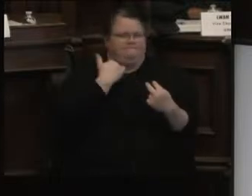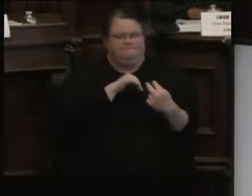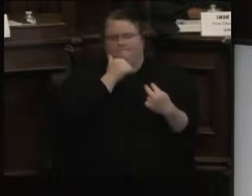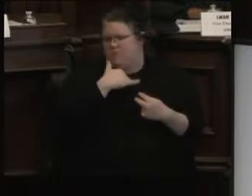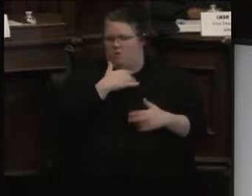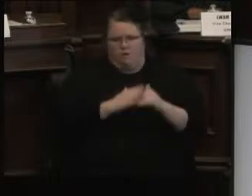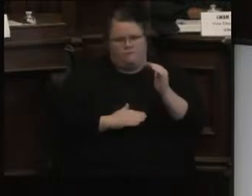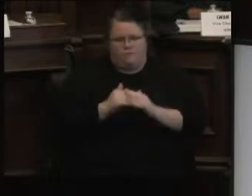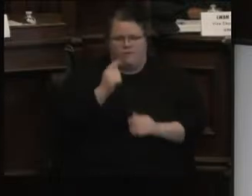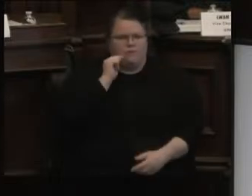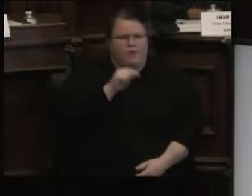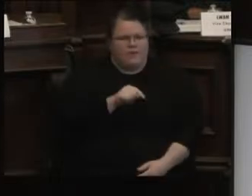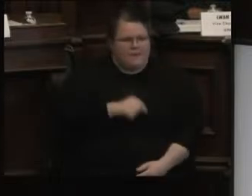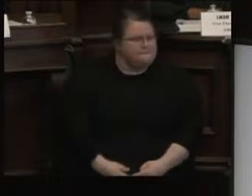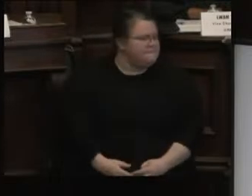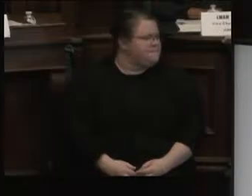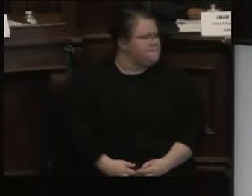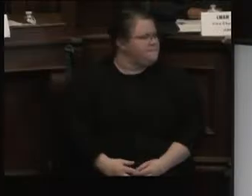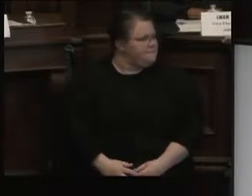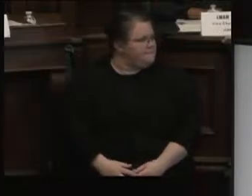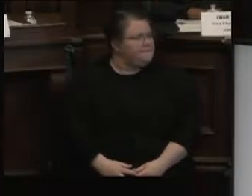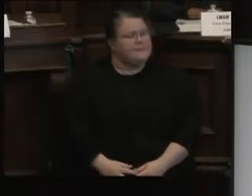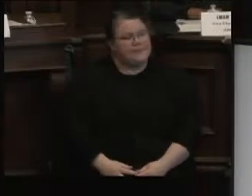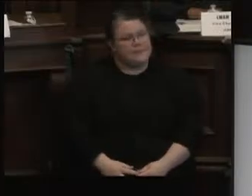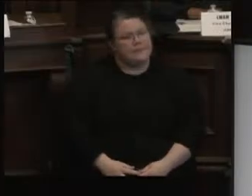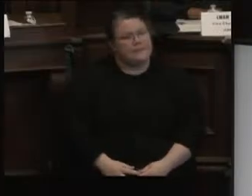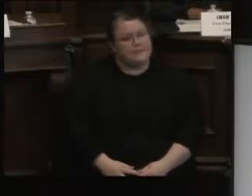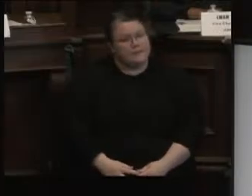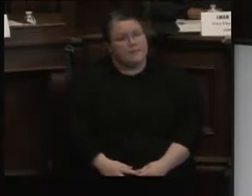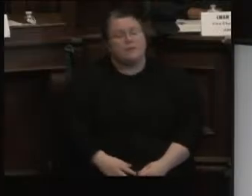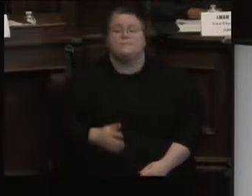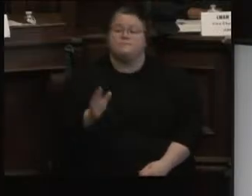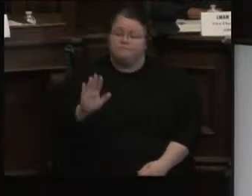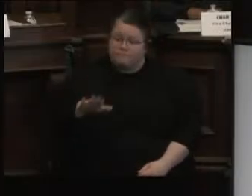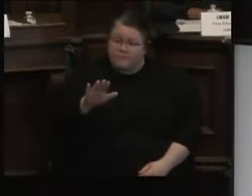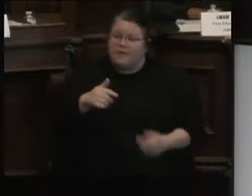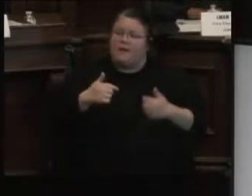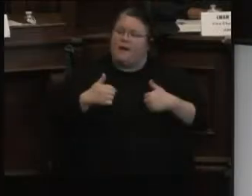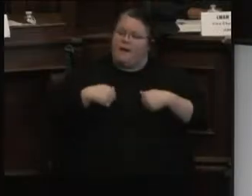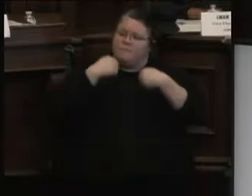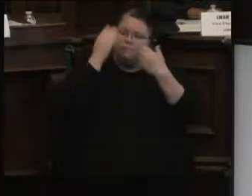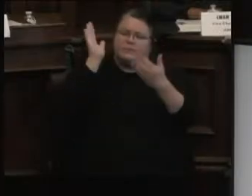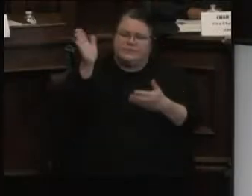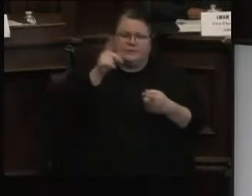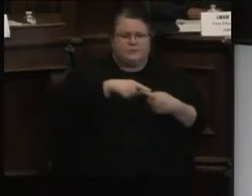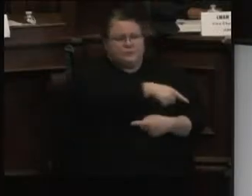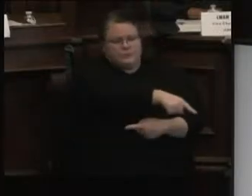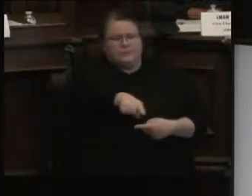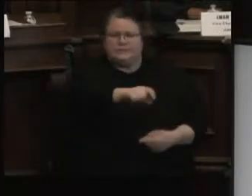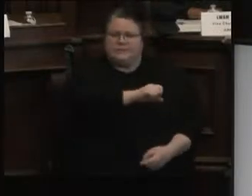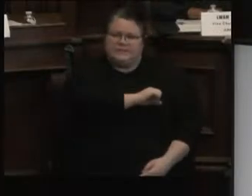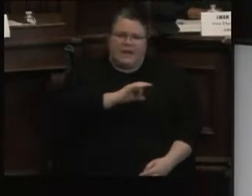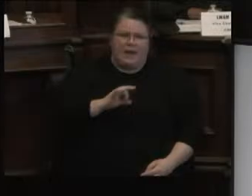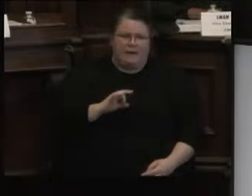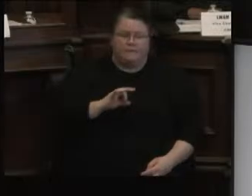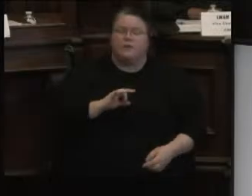Some neurodivergent people are not comfortable with eye contact. When I did this,